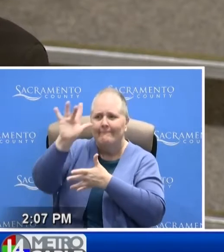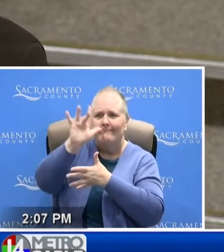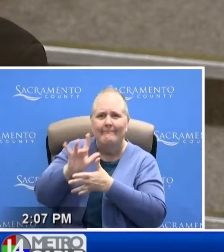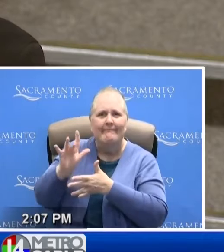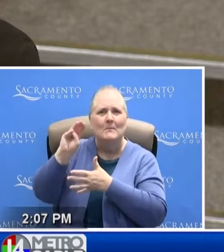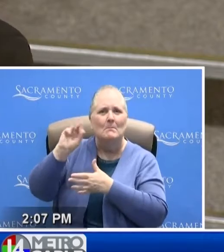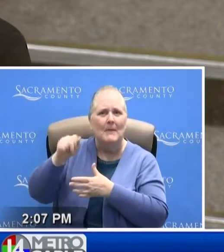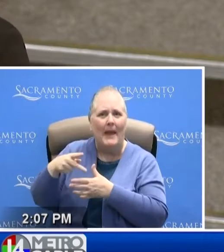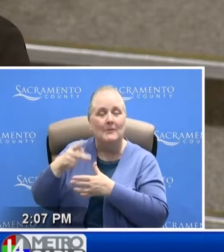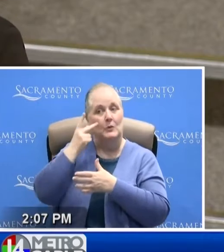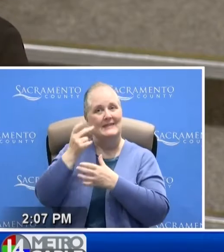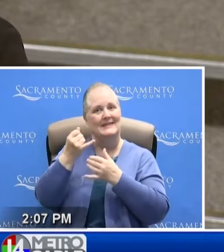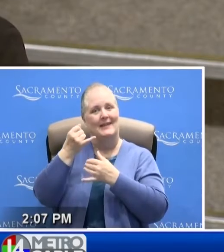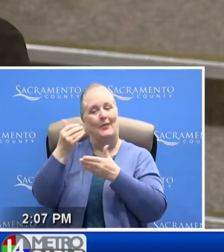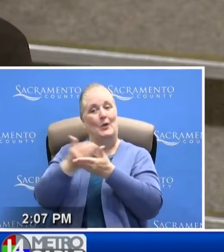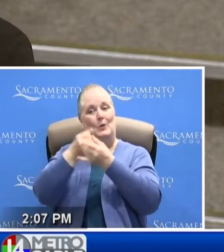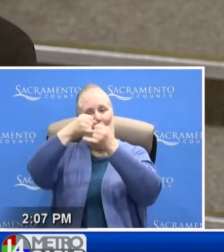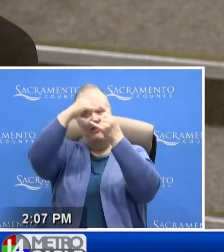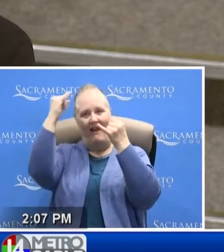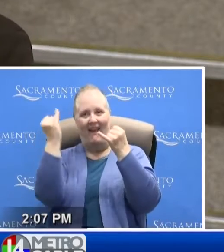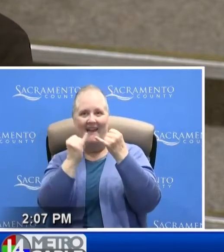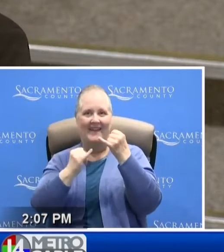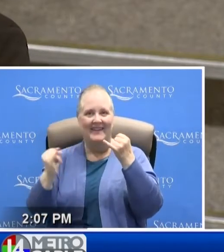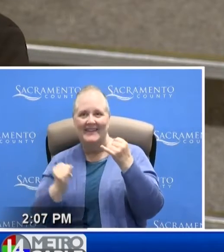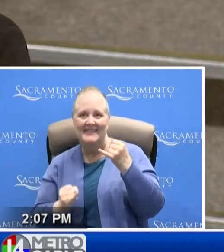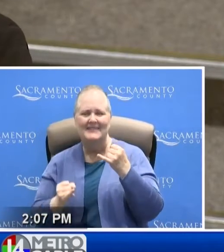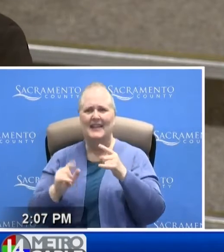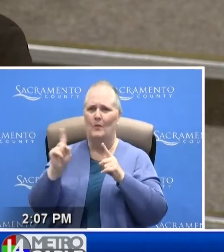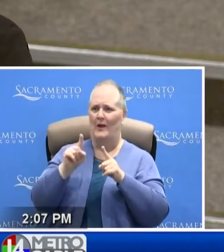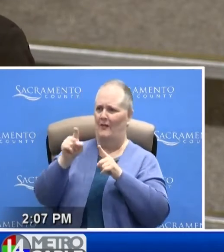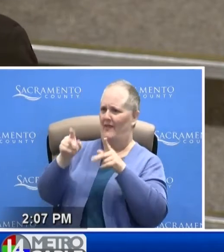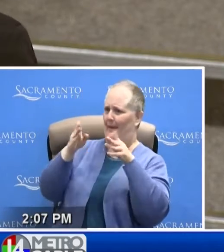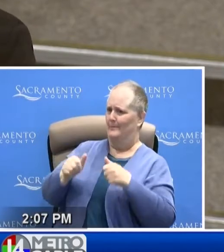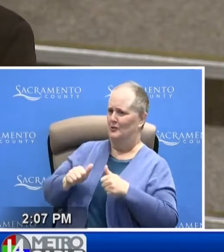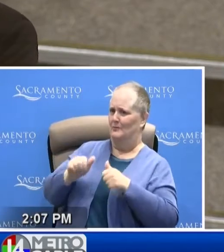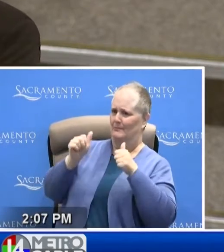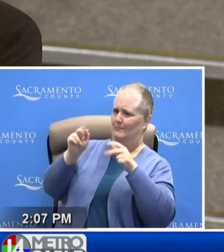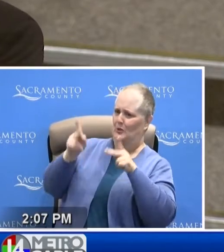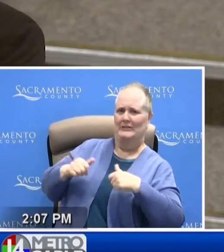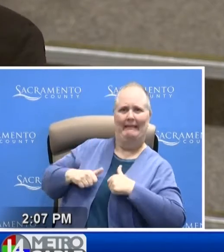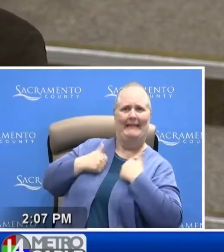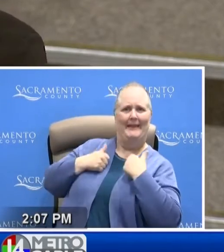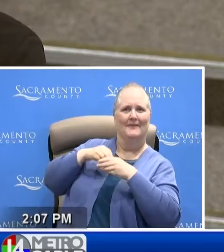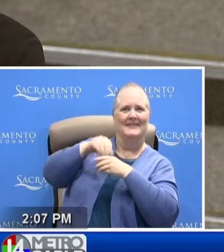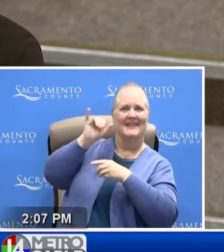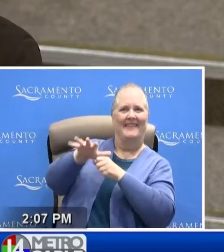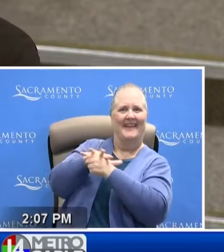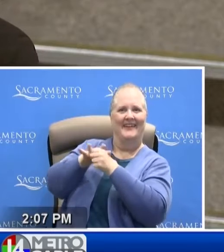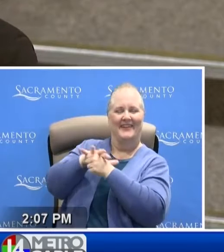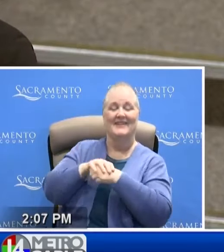The new lines, excuse me, and where they reside within them. The county also offers for the public's